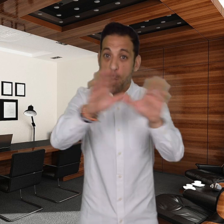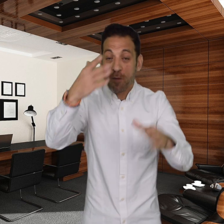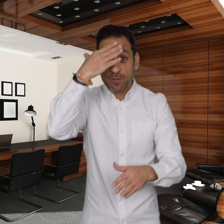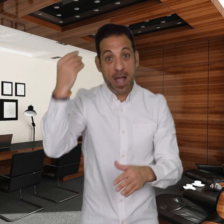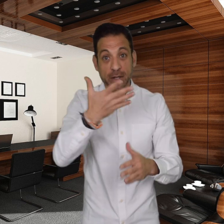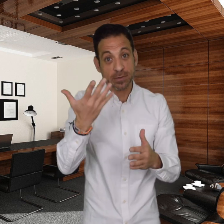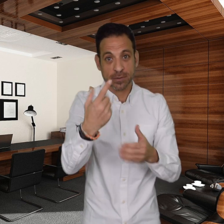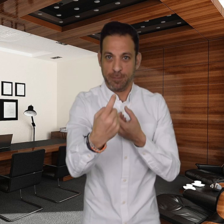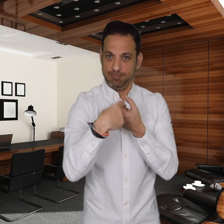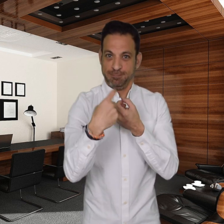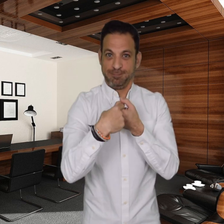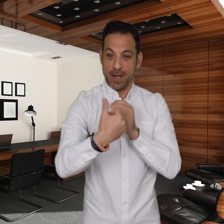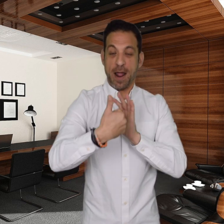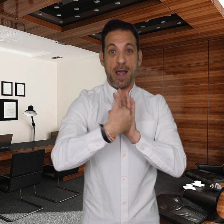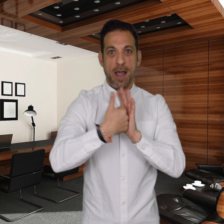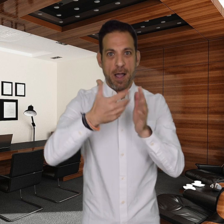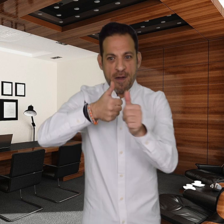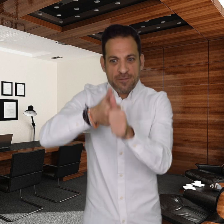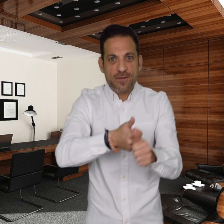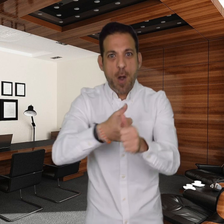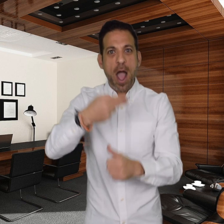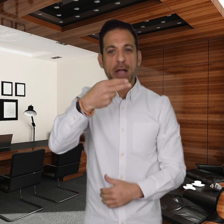Don’t forget to subscribe, like, and follow